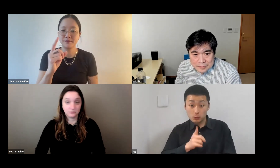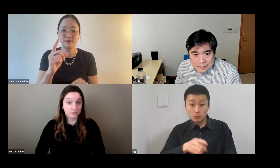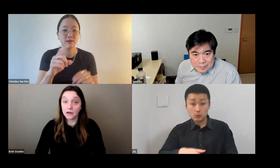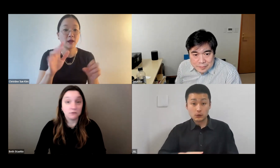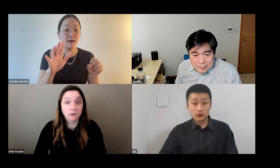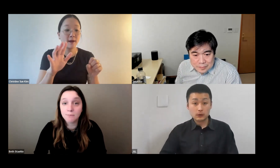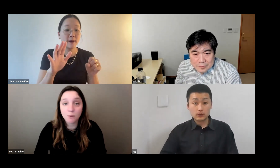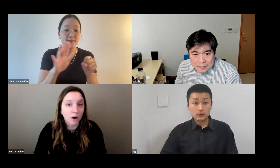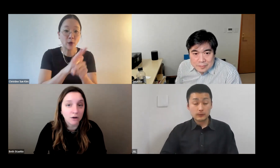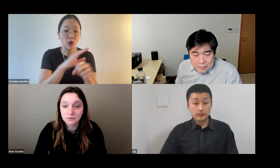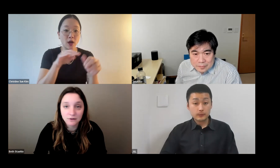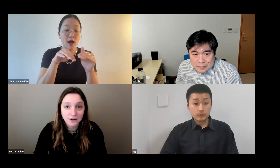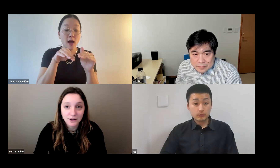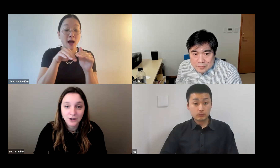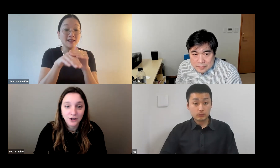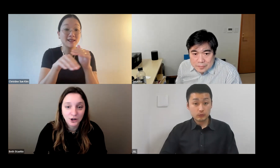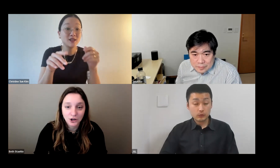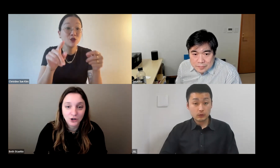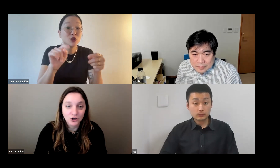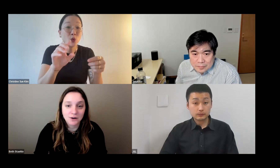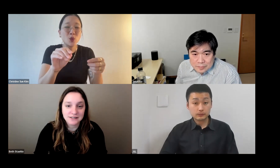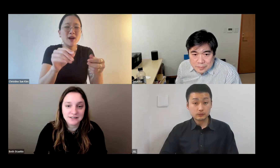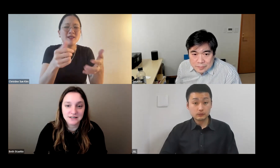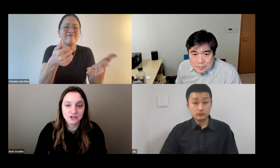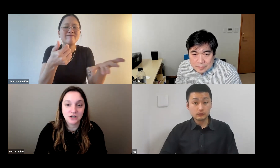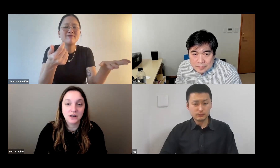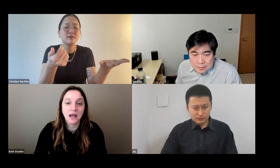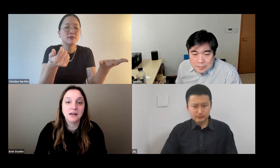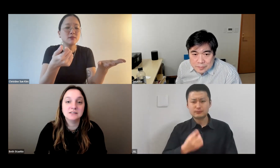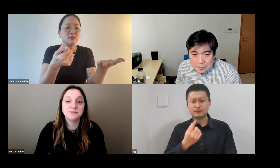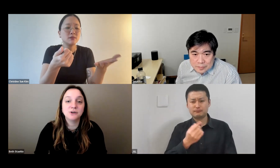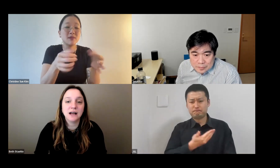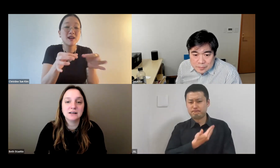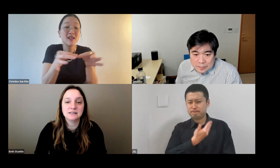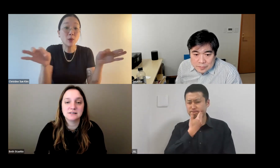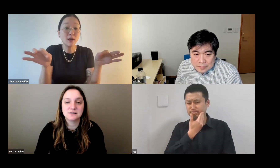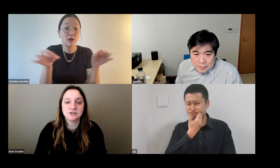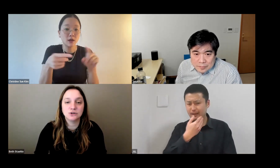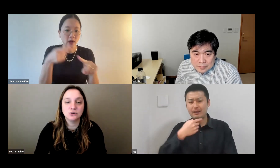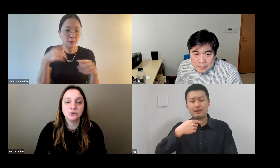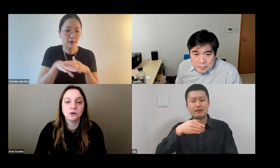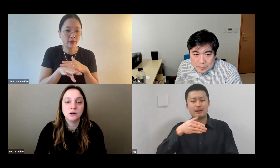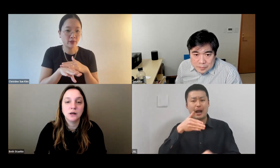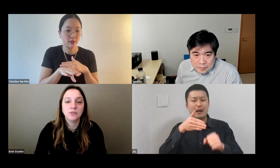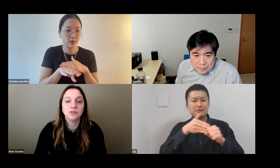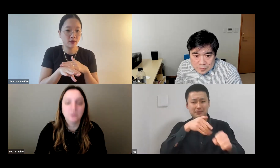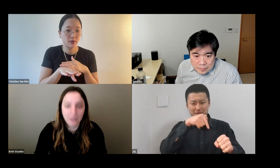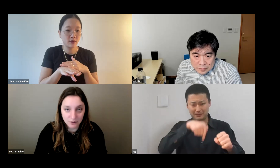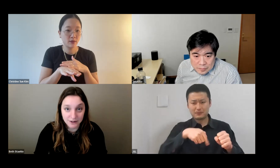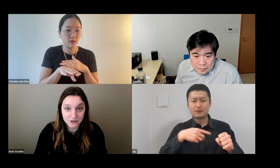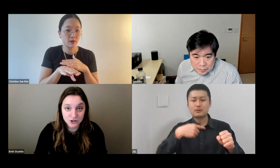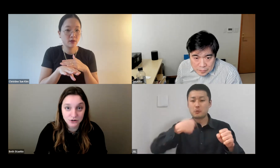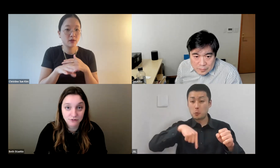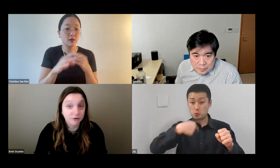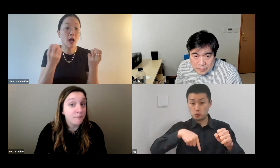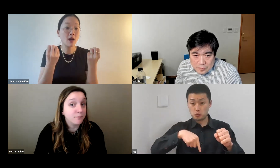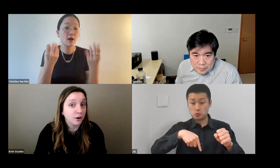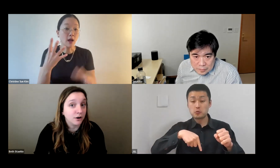Yeah. Number one, no hesitation and it's for access to their language from birth